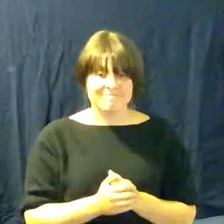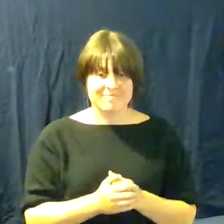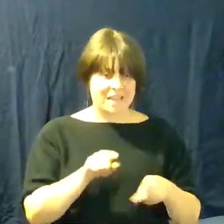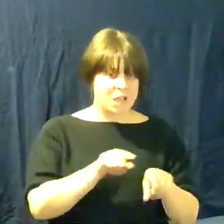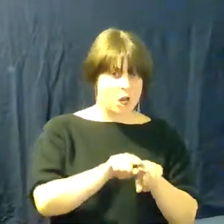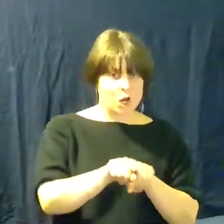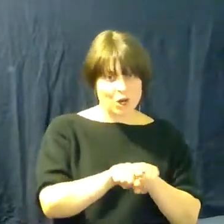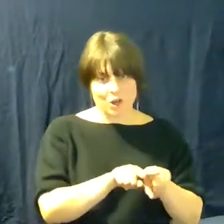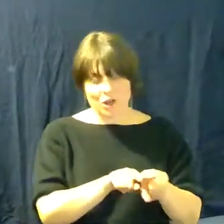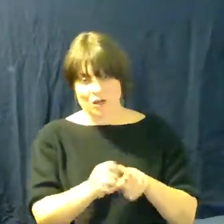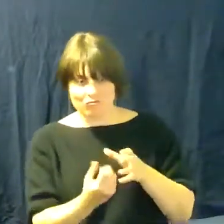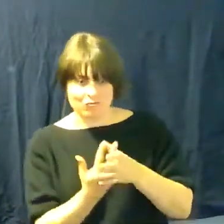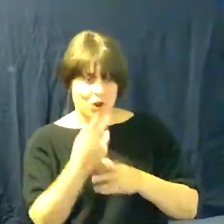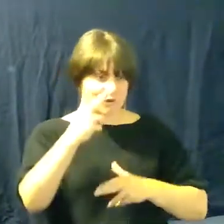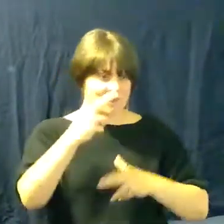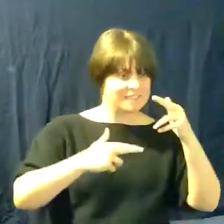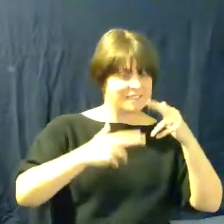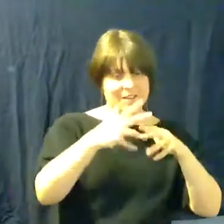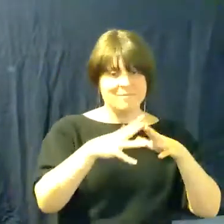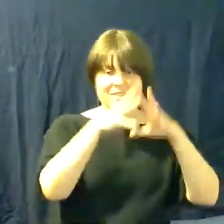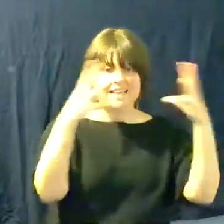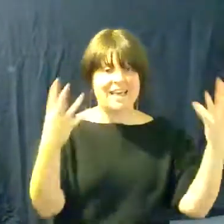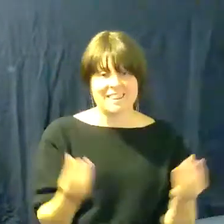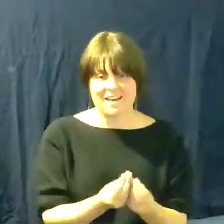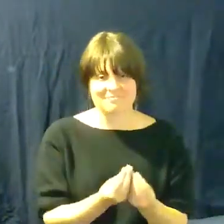So it is an exciting time and we're really looking forward to working with you